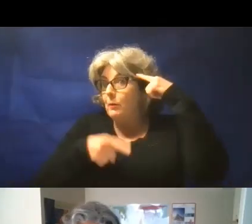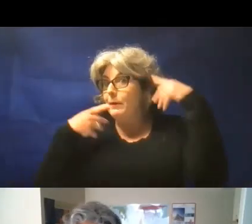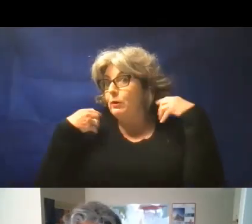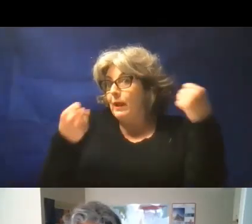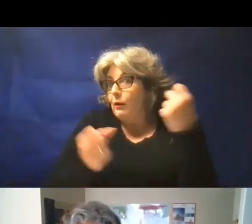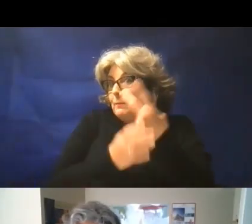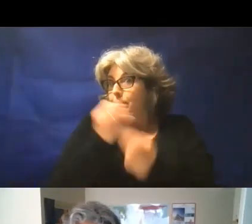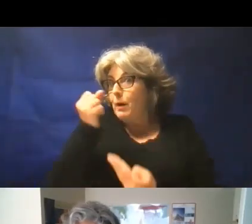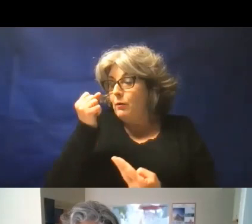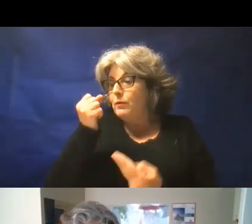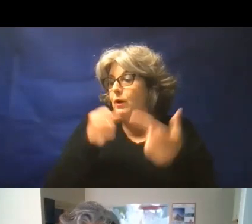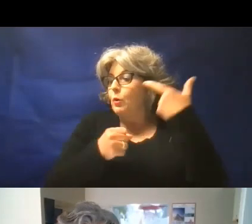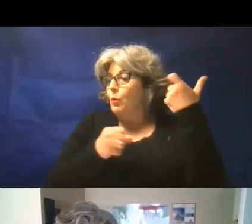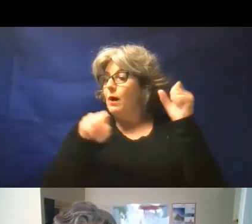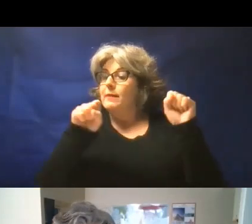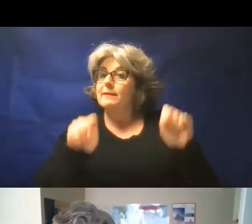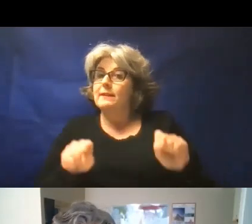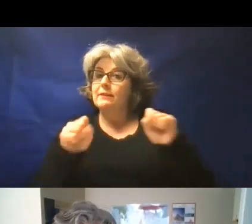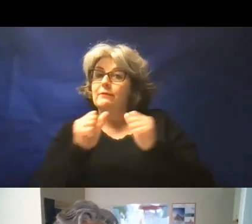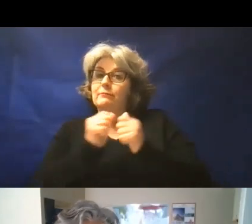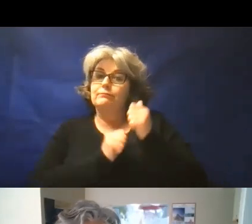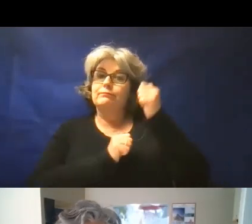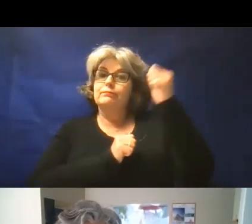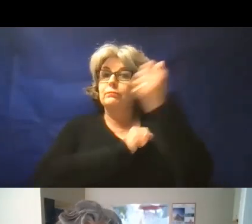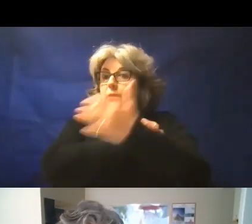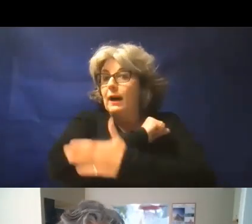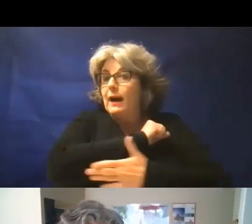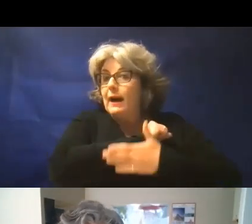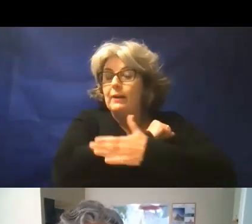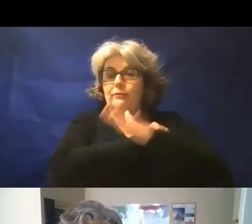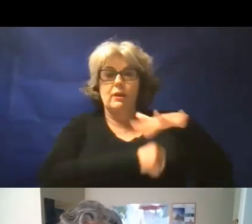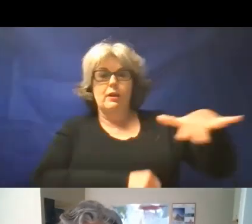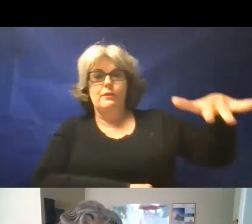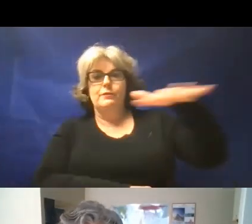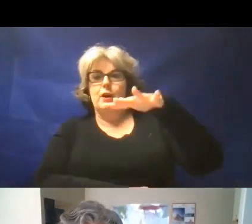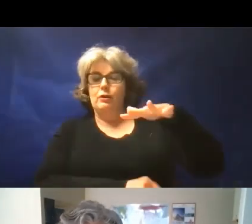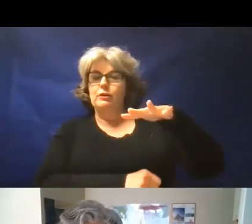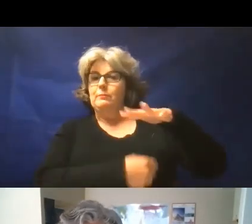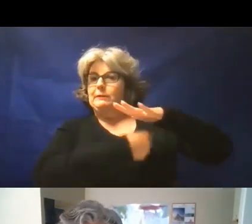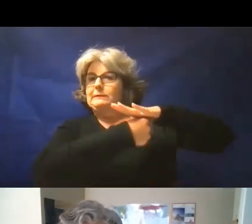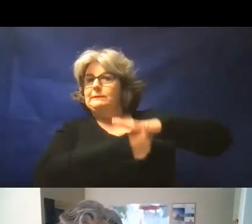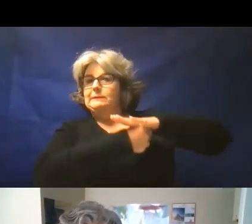of the potential for destination countries being very strained in terms of what they can offer our